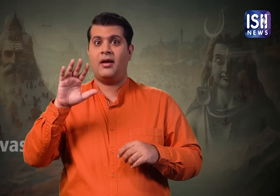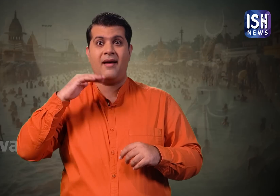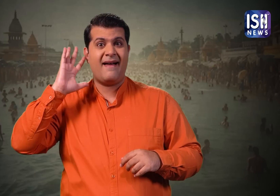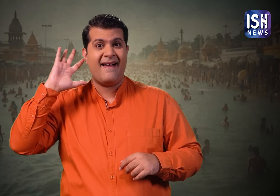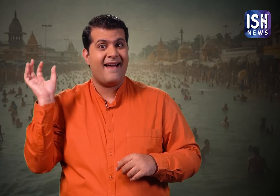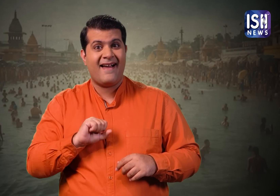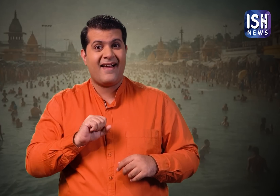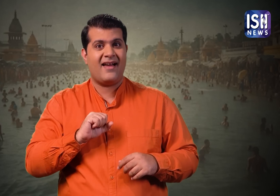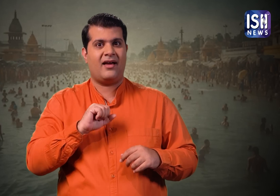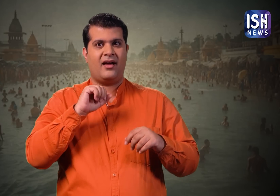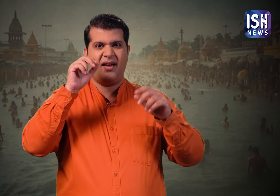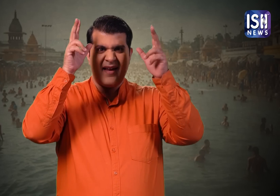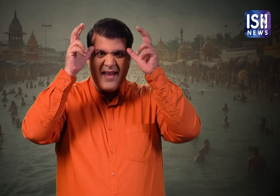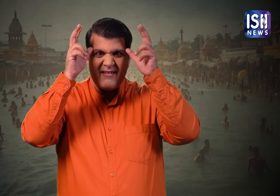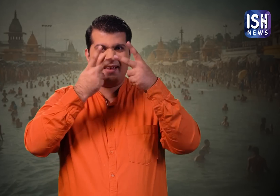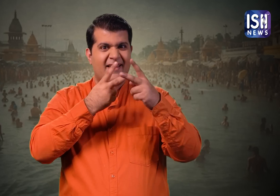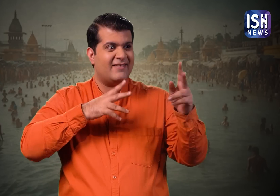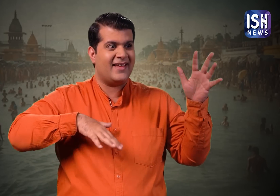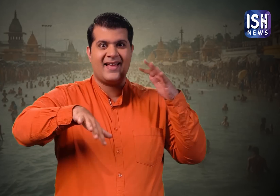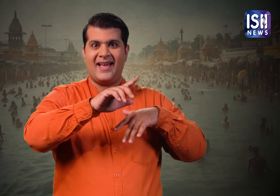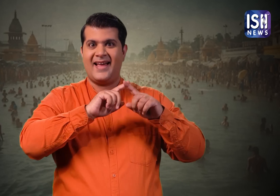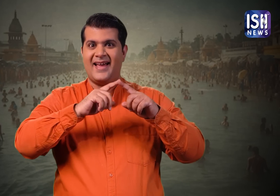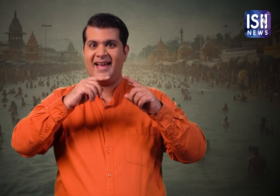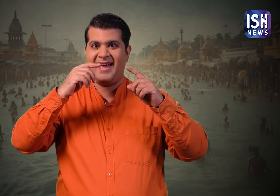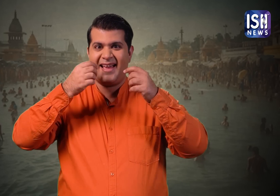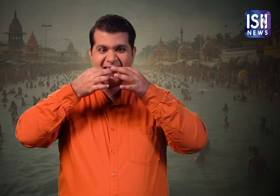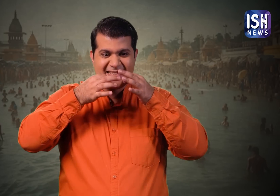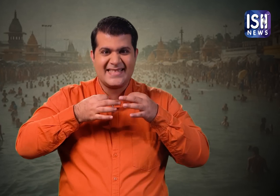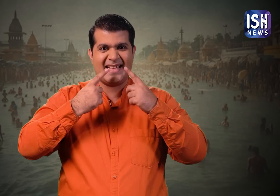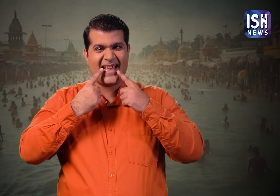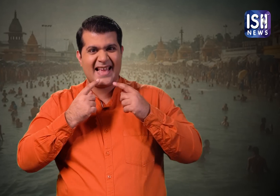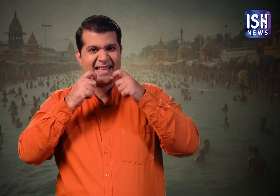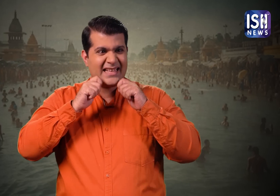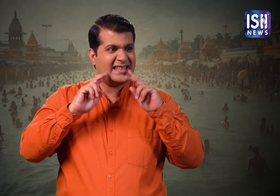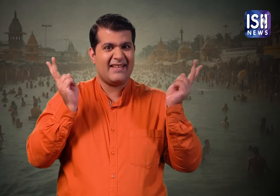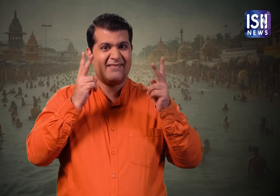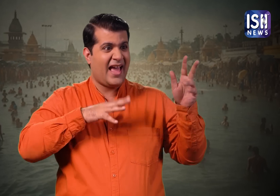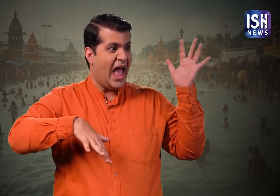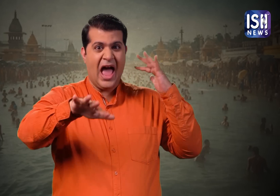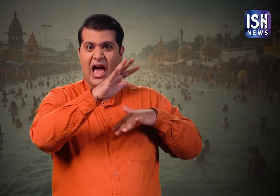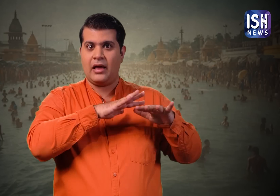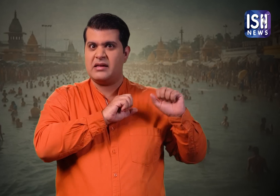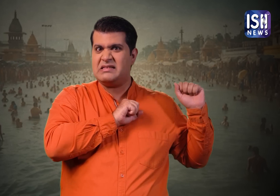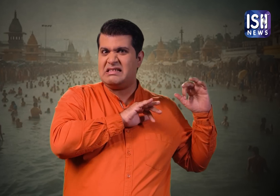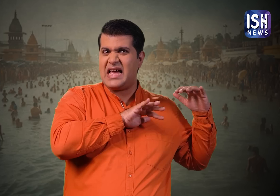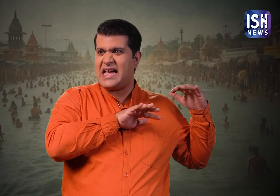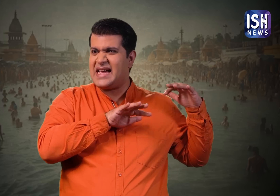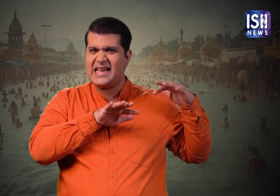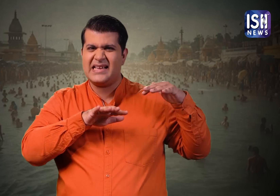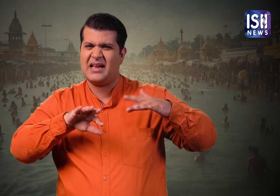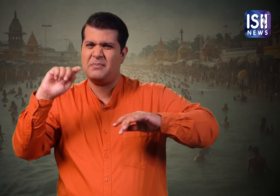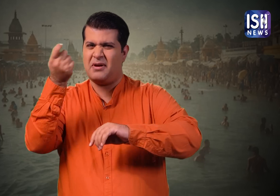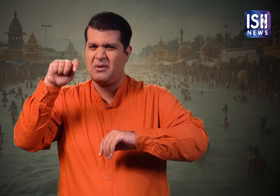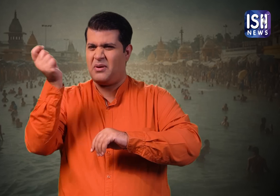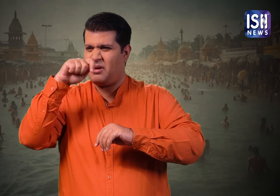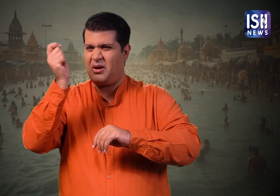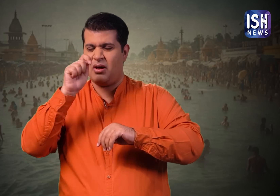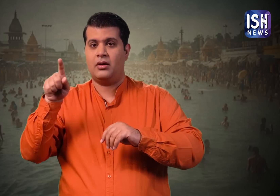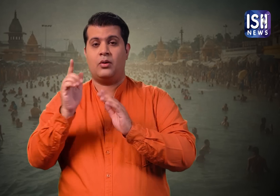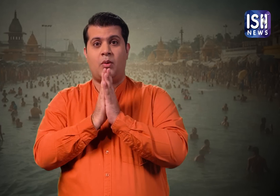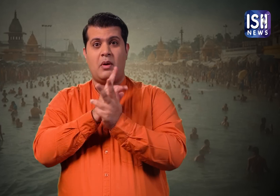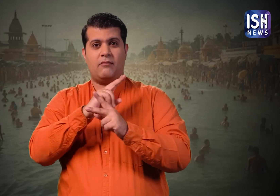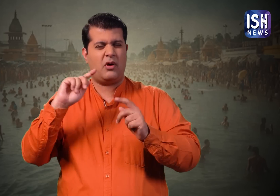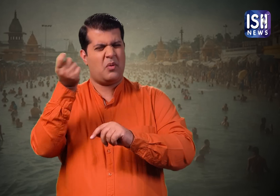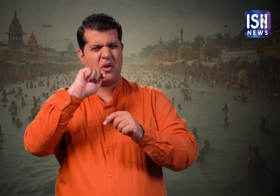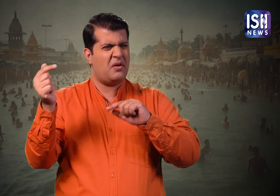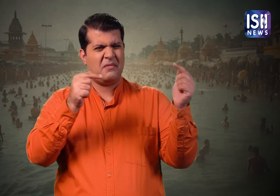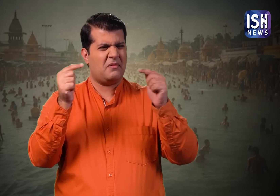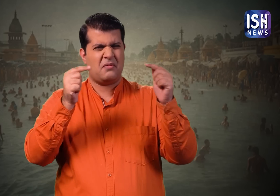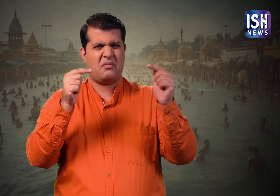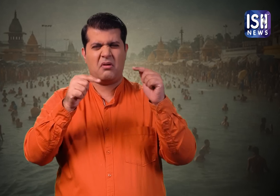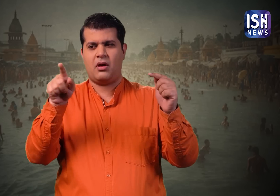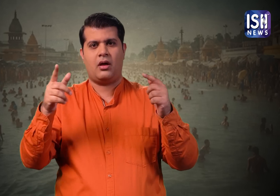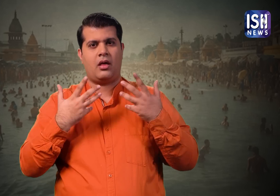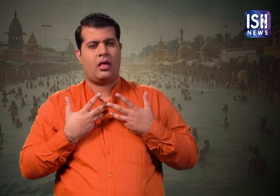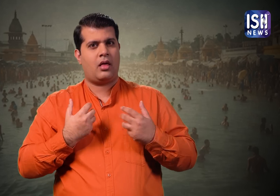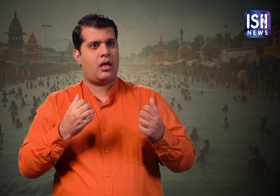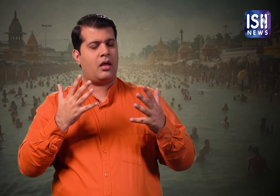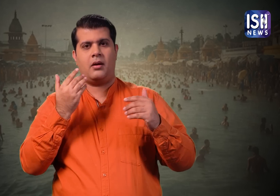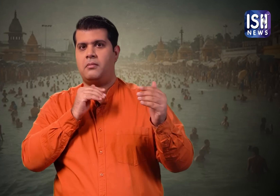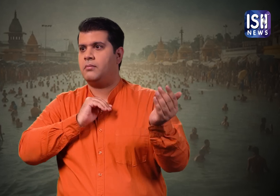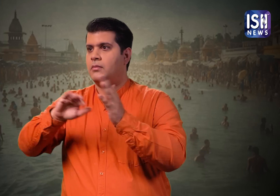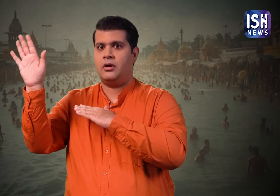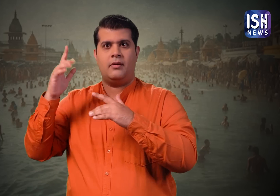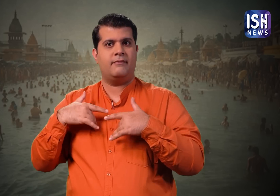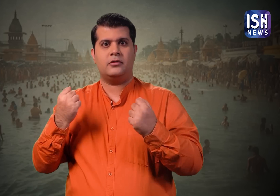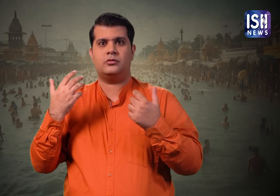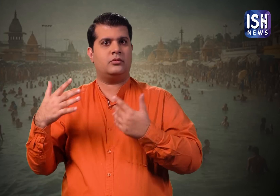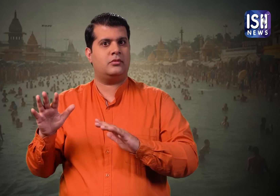When the Asuras (Demons) came to know about this, they attacked the Devatas and defeated them.